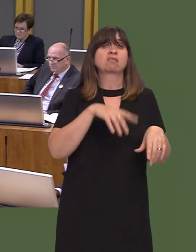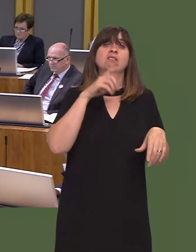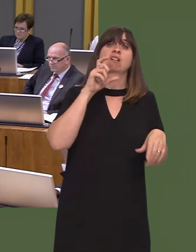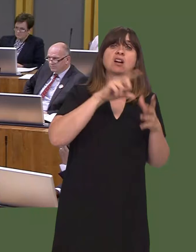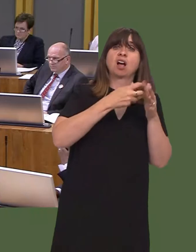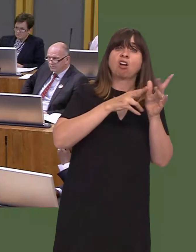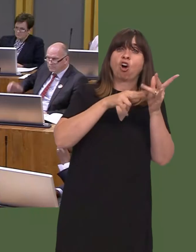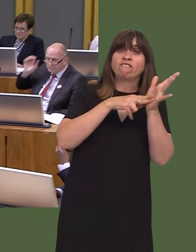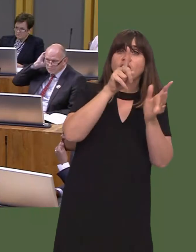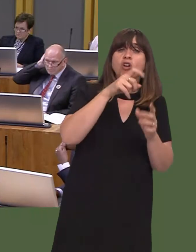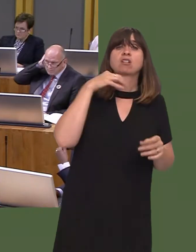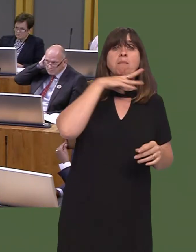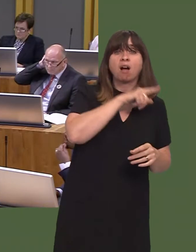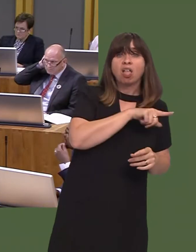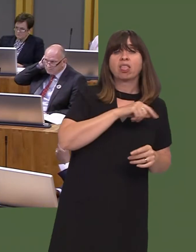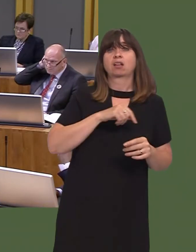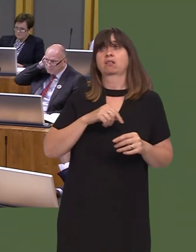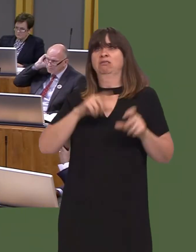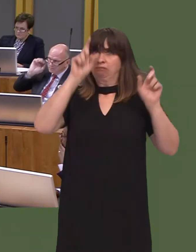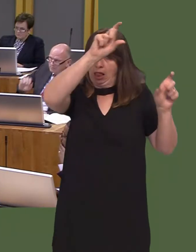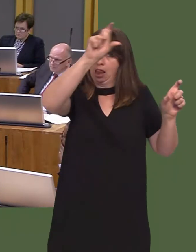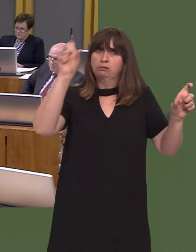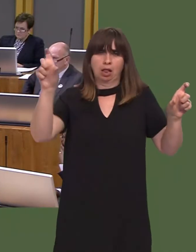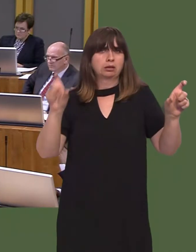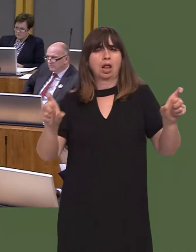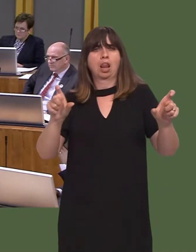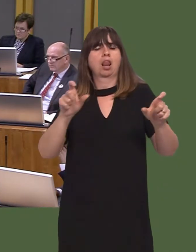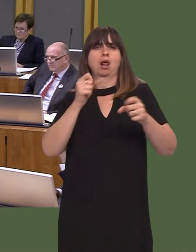weíve always resisted the pressure to do away with them. They are still there, because